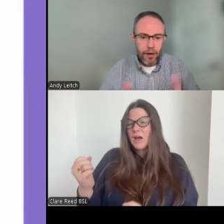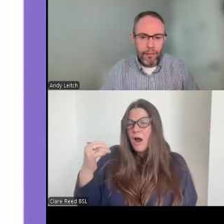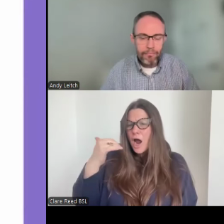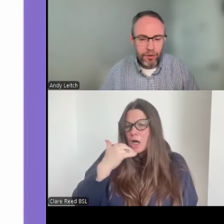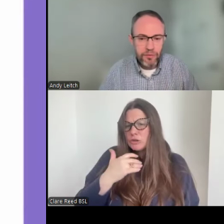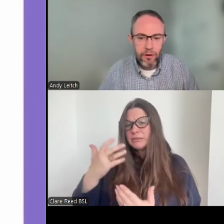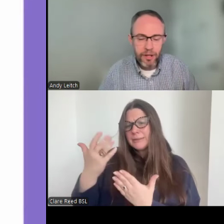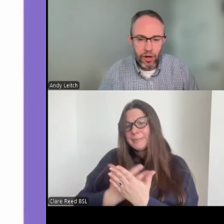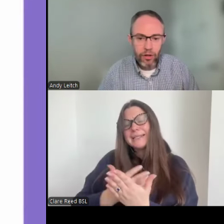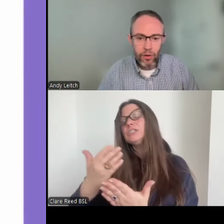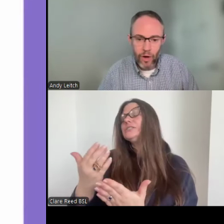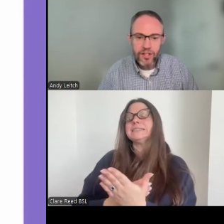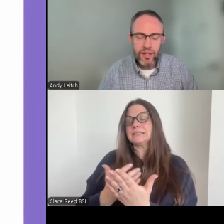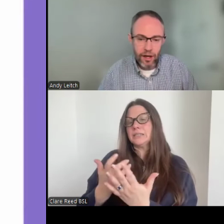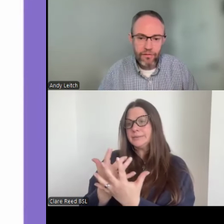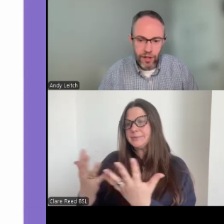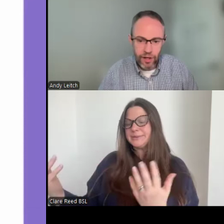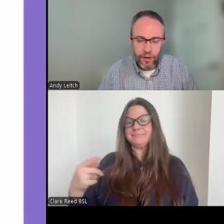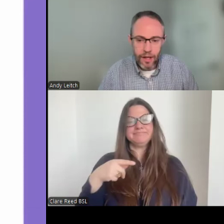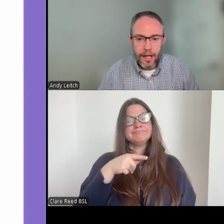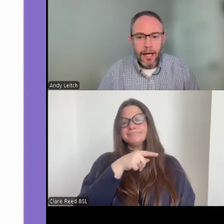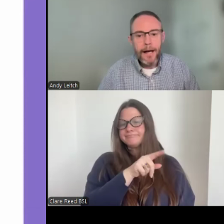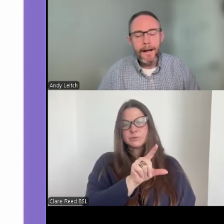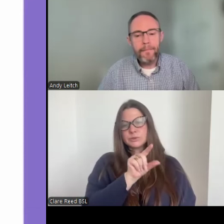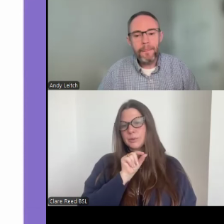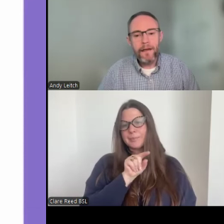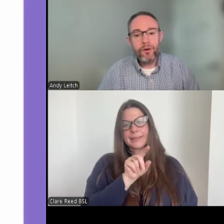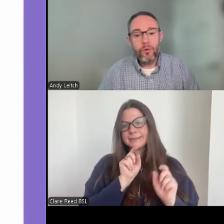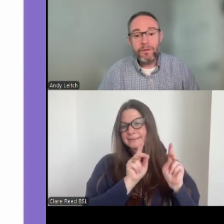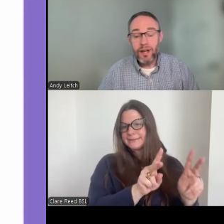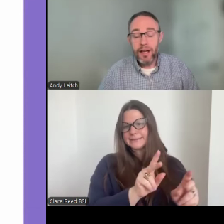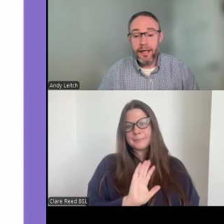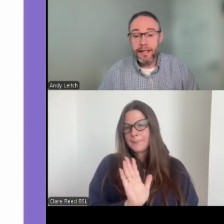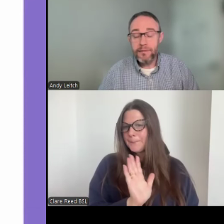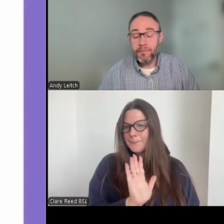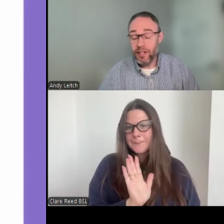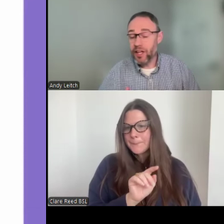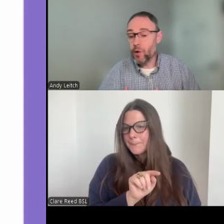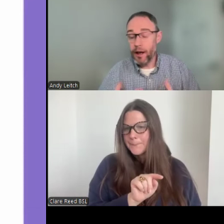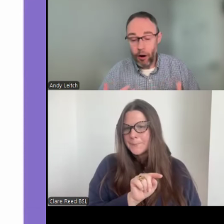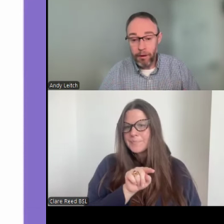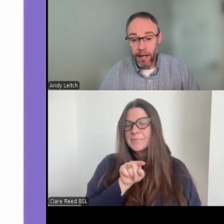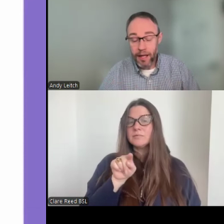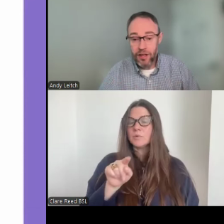a web builder is probably not the way to go for you. If your website is potentially quite complex,